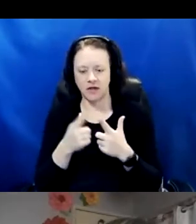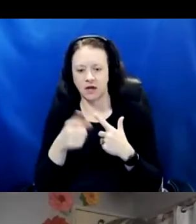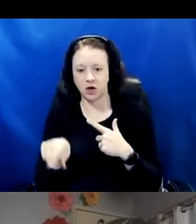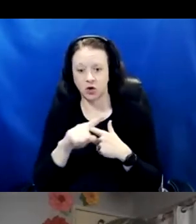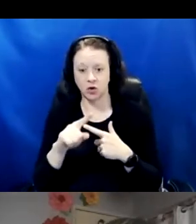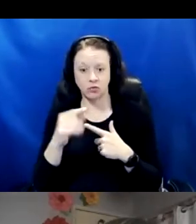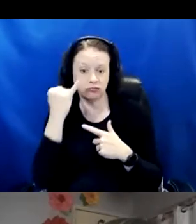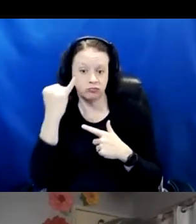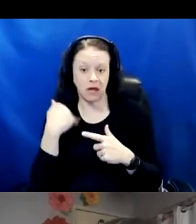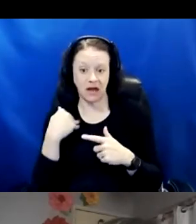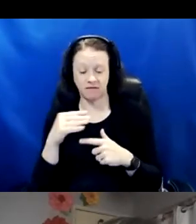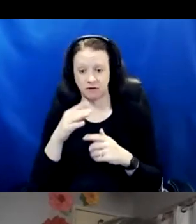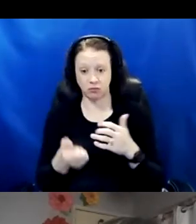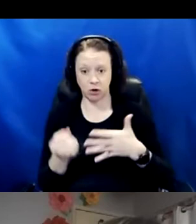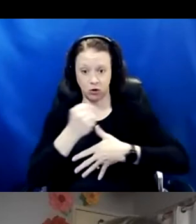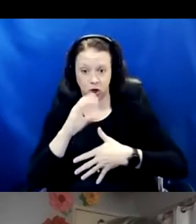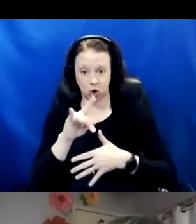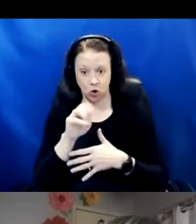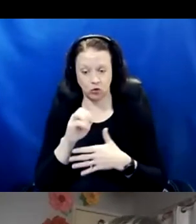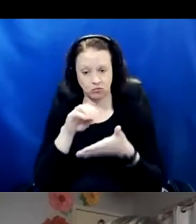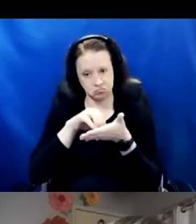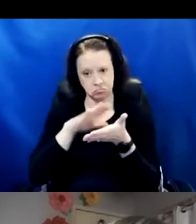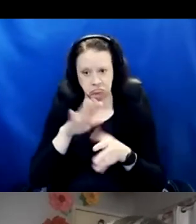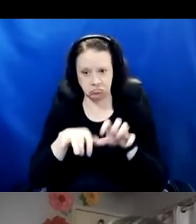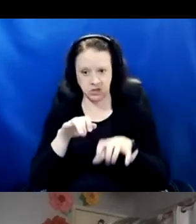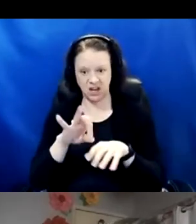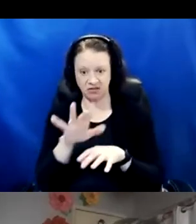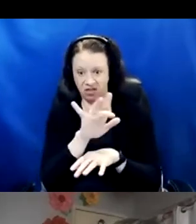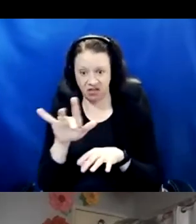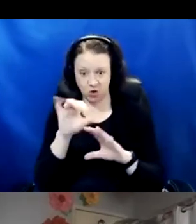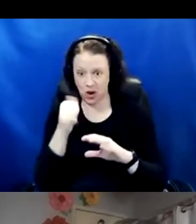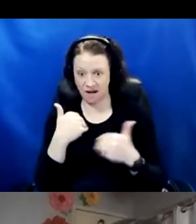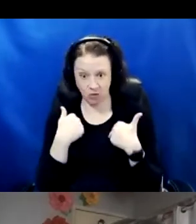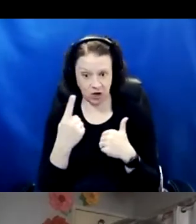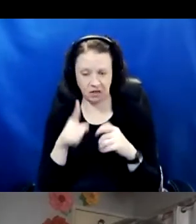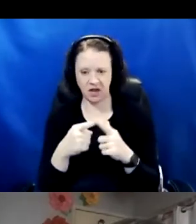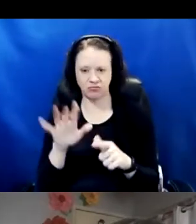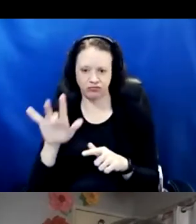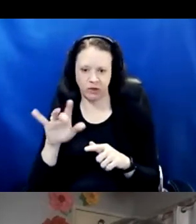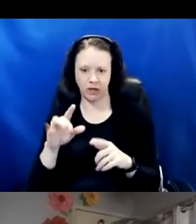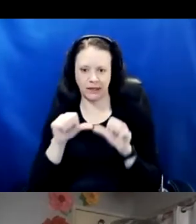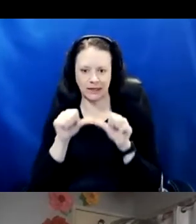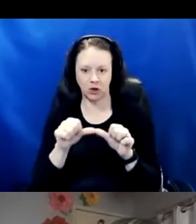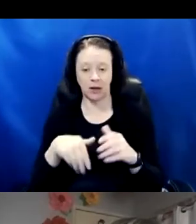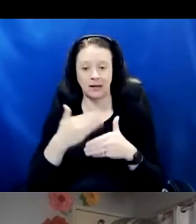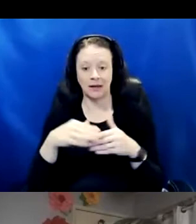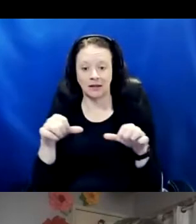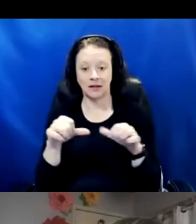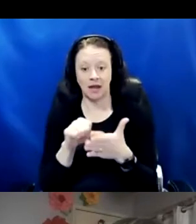you would enter it there. If not, you would just click Continue, and the next page of the My Turn system will tell you if you're eligible or not.